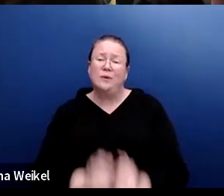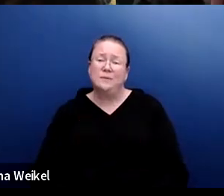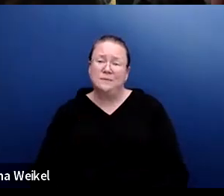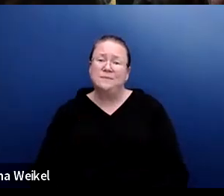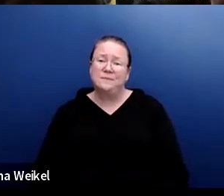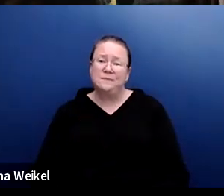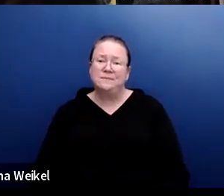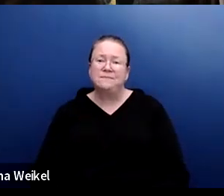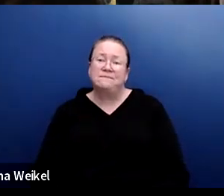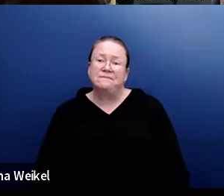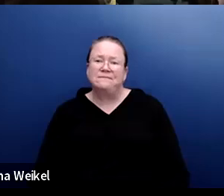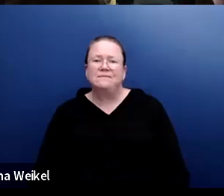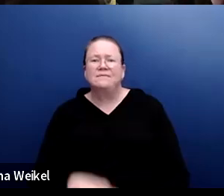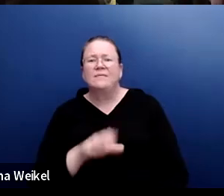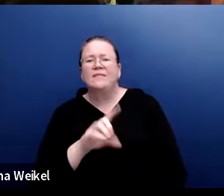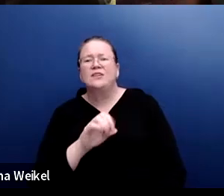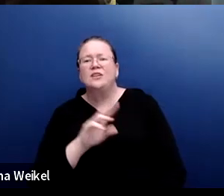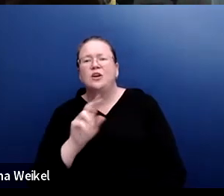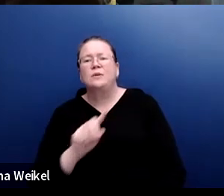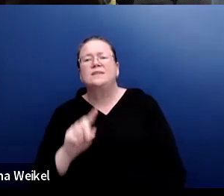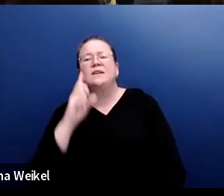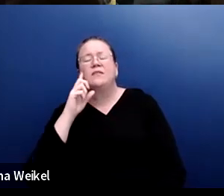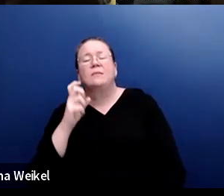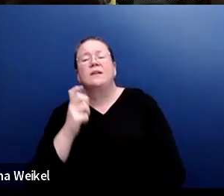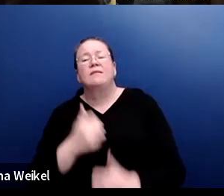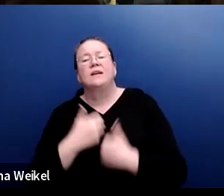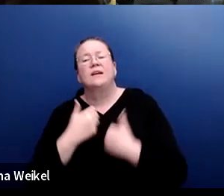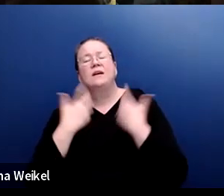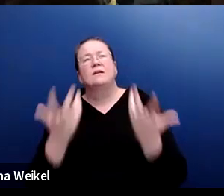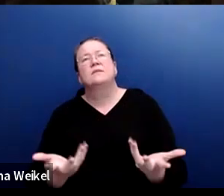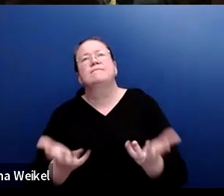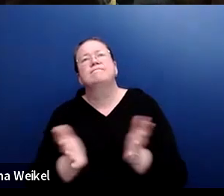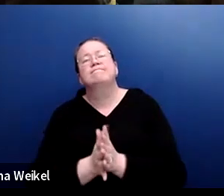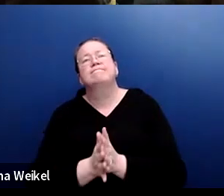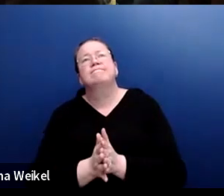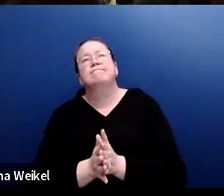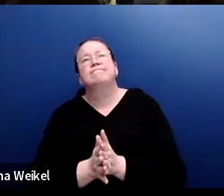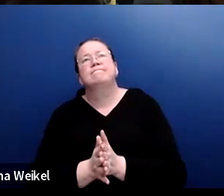, but the biggest thing that I can tell people was we had a lot of our consumers and anyone write letters, e-mails and texts to the actual legislative body.'S so to our local representatives. I think that is what finally got us this year.